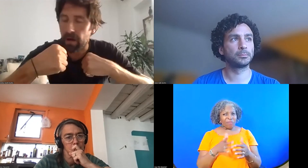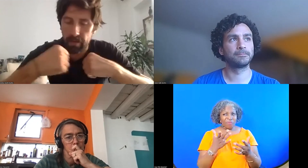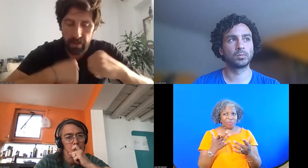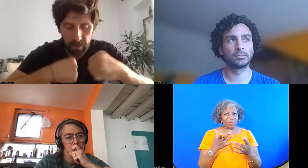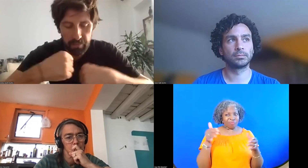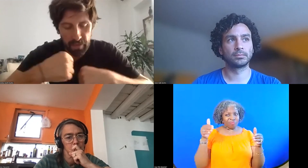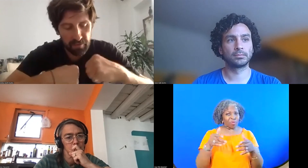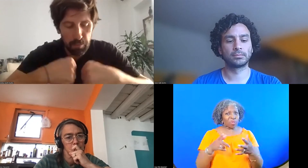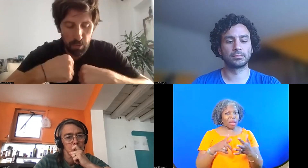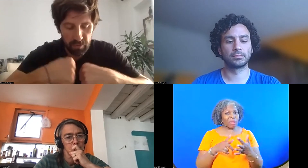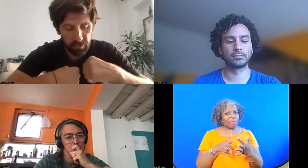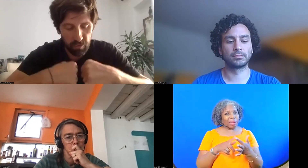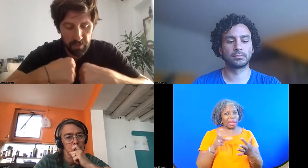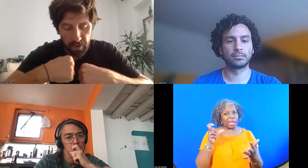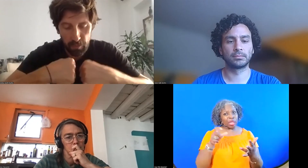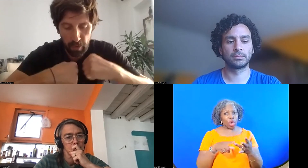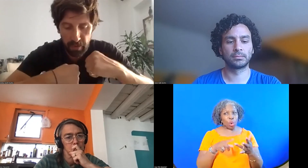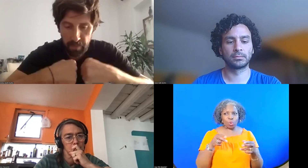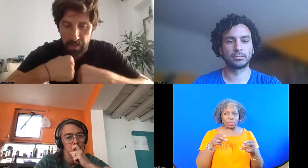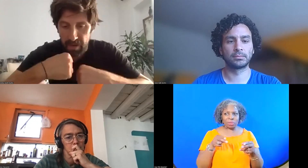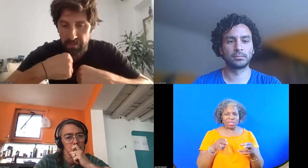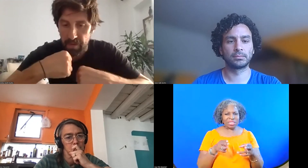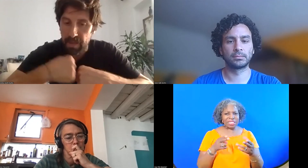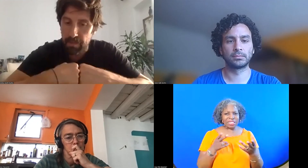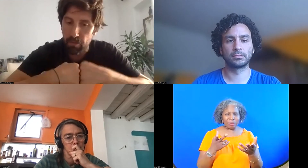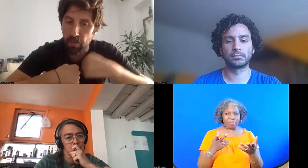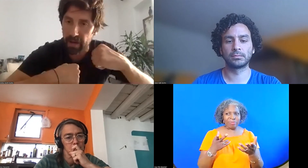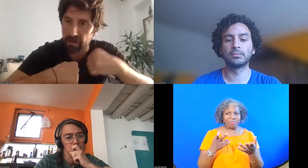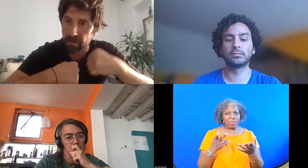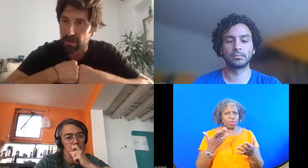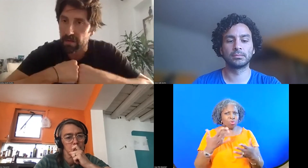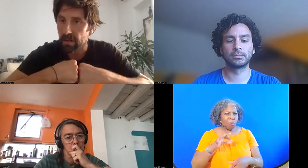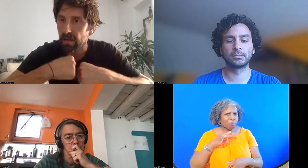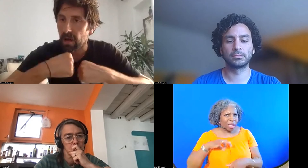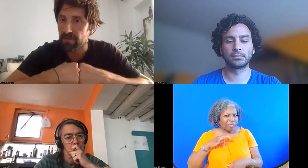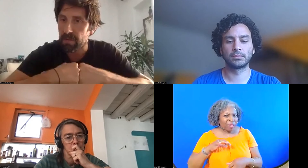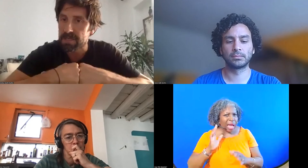I think it's important to try and find a way that they benefit people and other species.